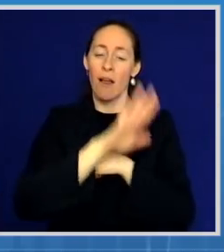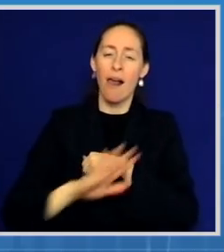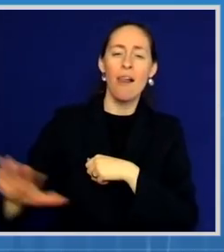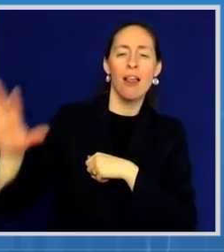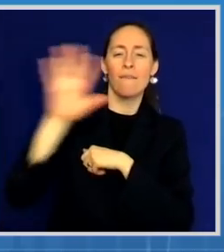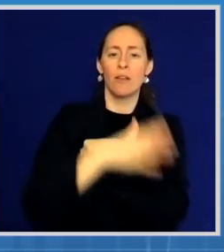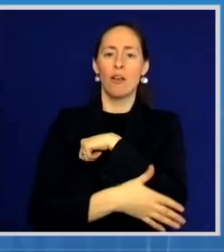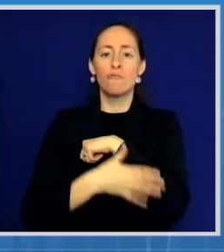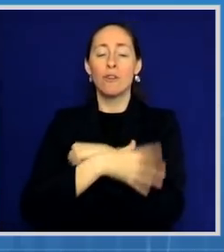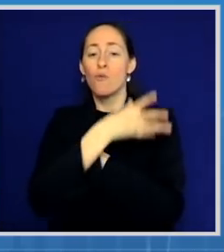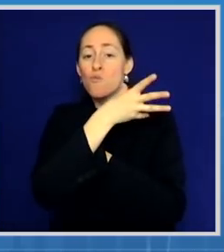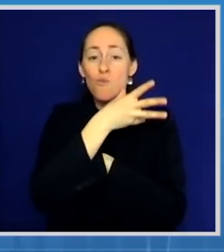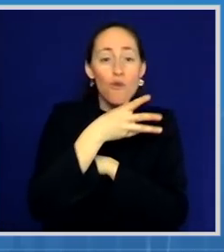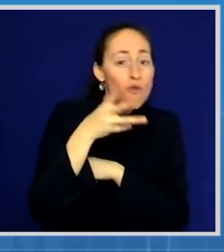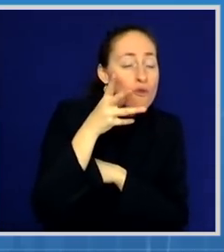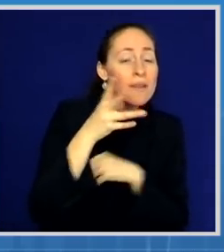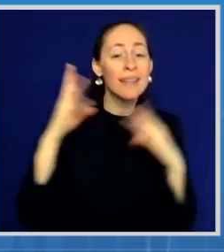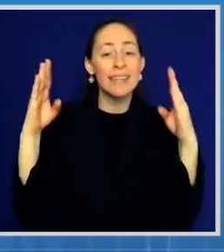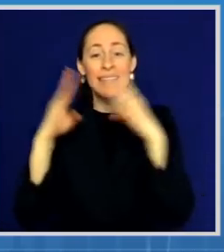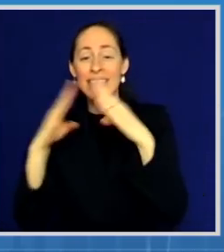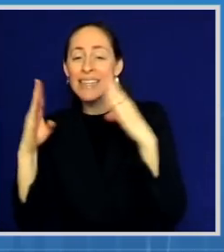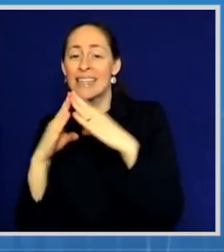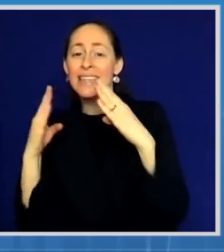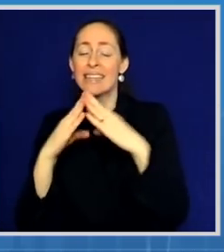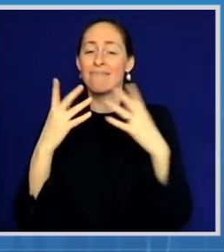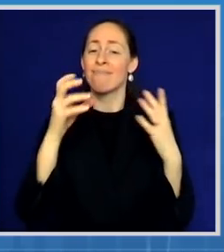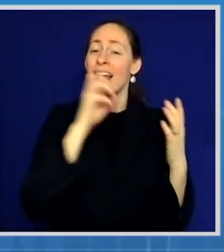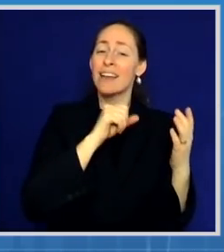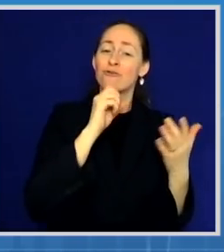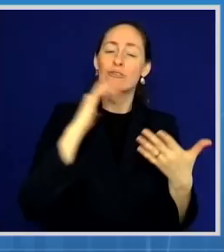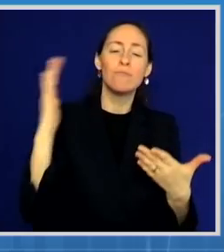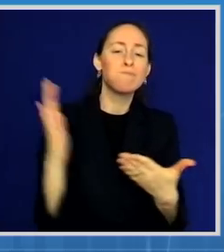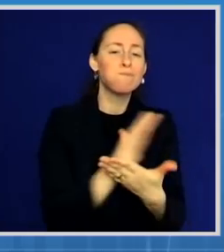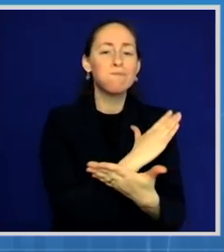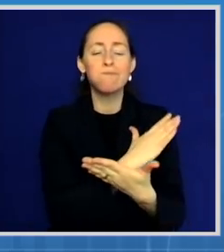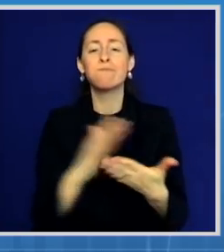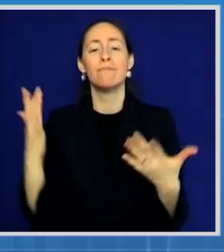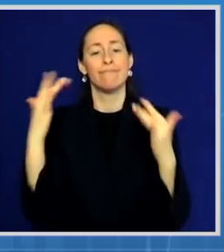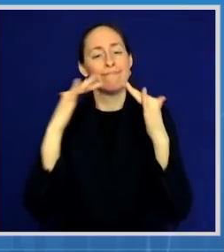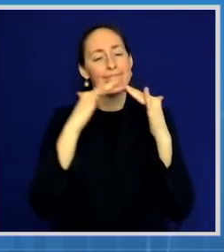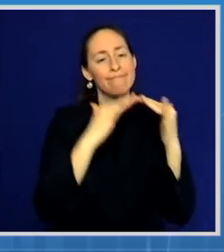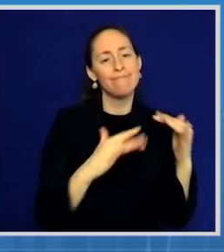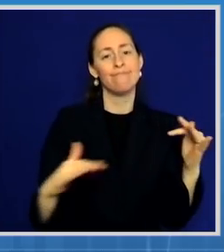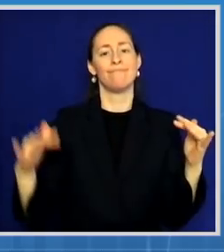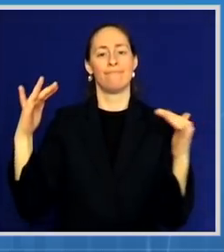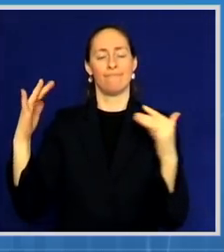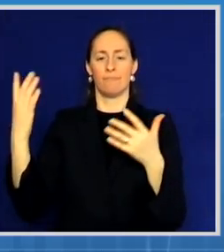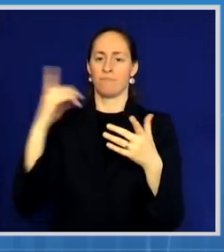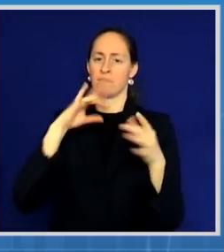we've got to reflect the diversity of our country and the diversity of partners that we have as well. Dr. Murthy: I want to underscore